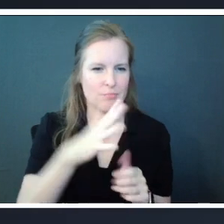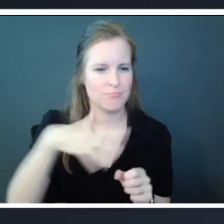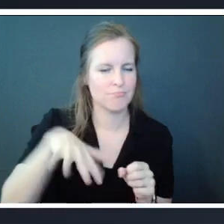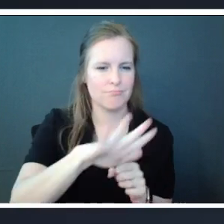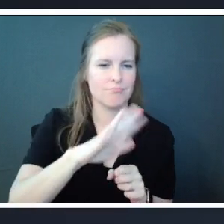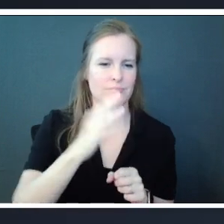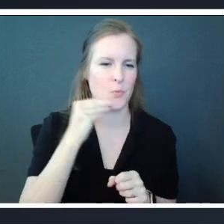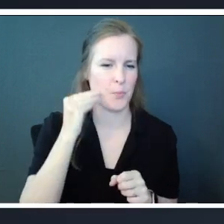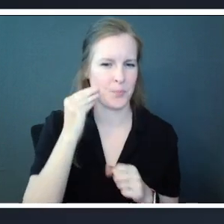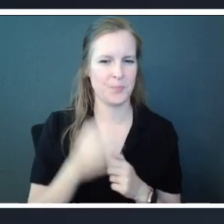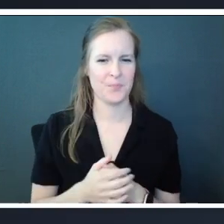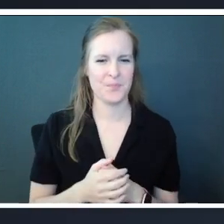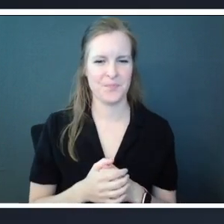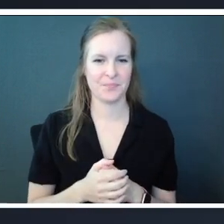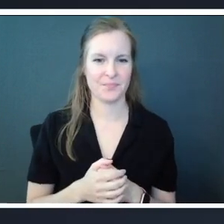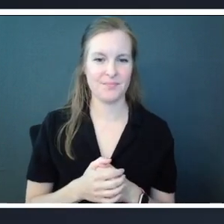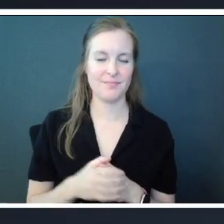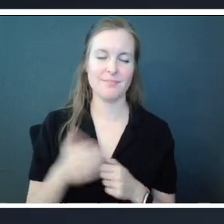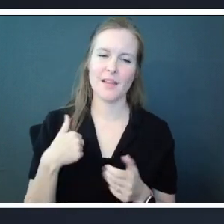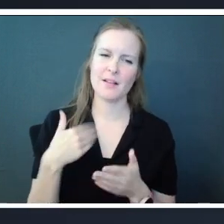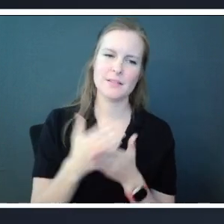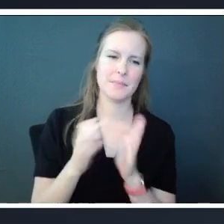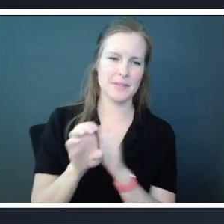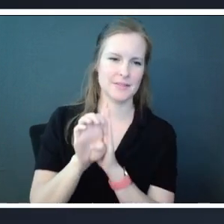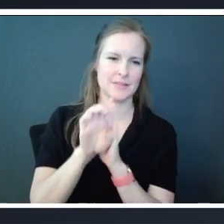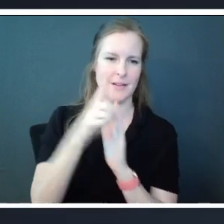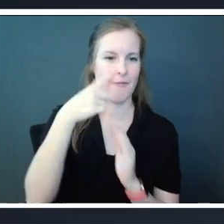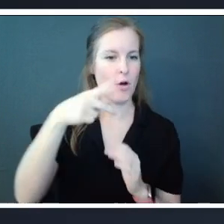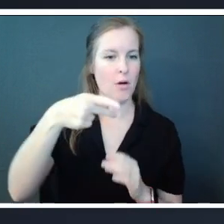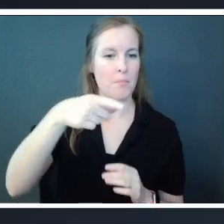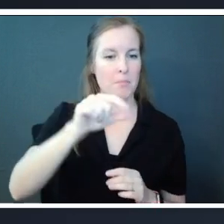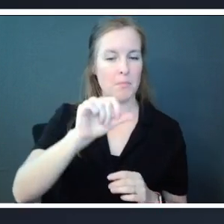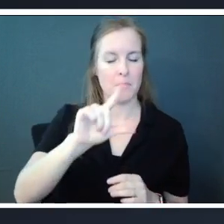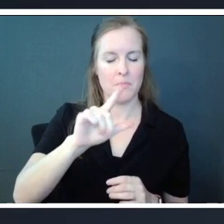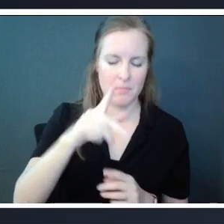And here are some examples of the polls actually happening, so it's easier to show you since we